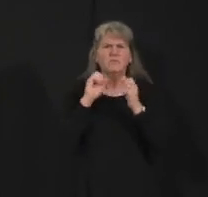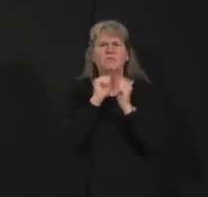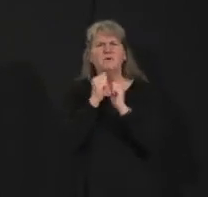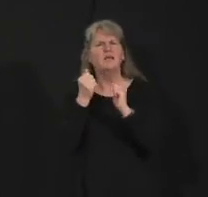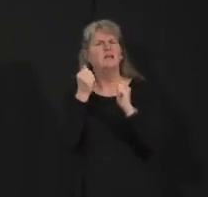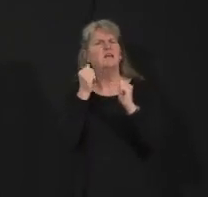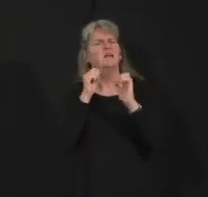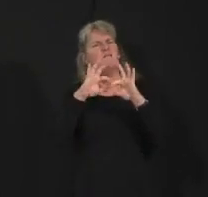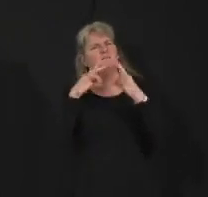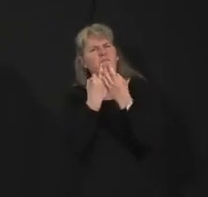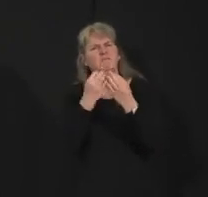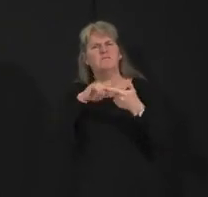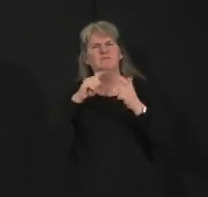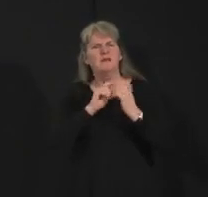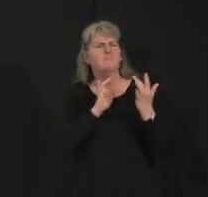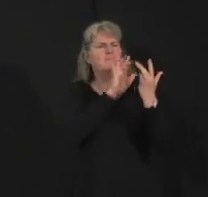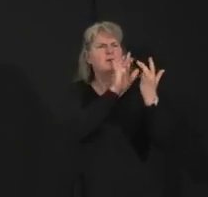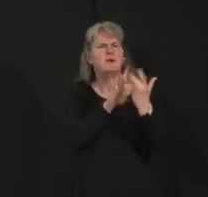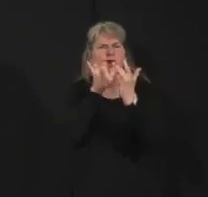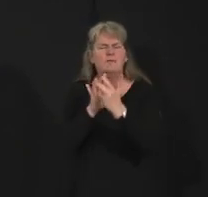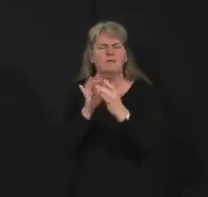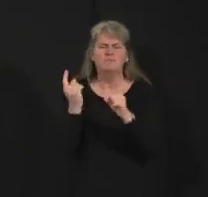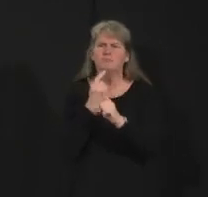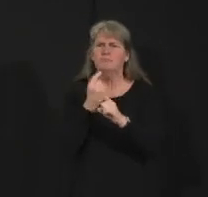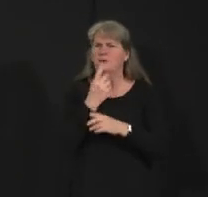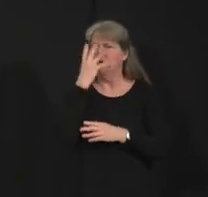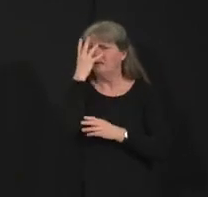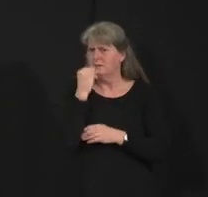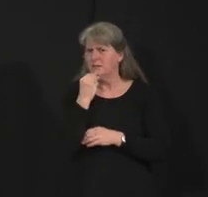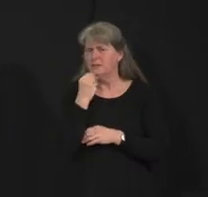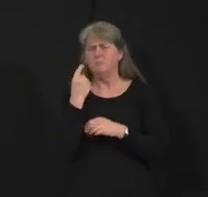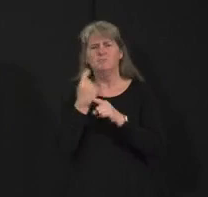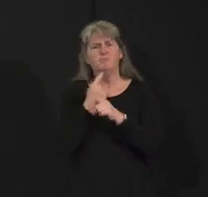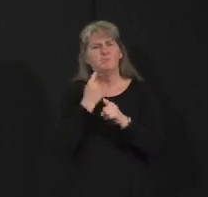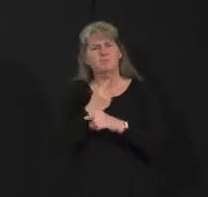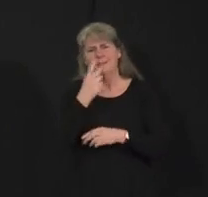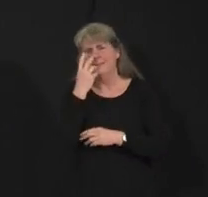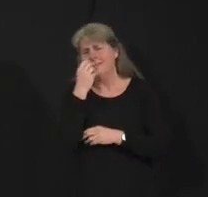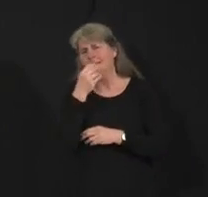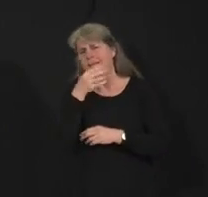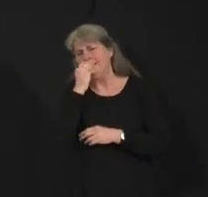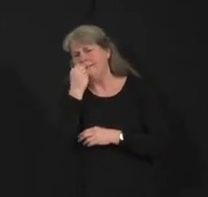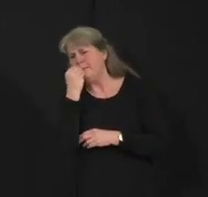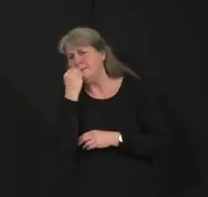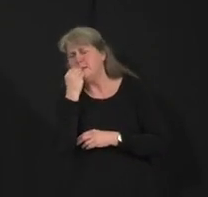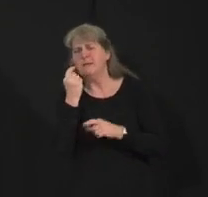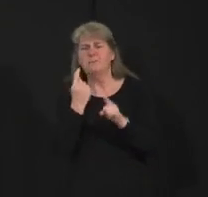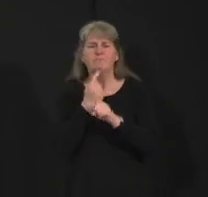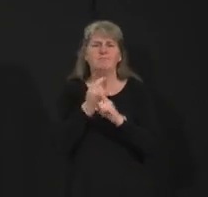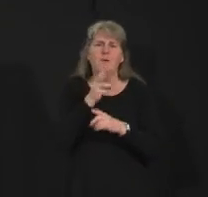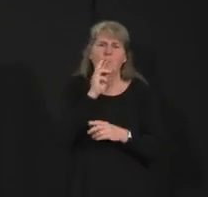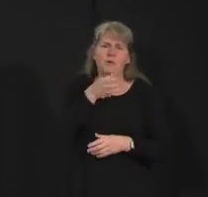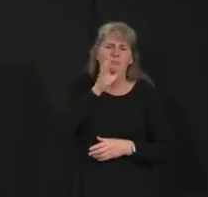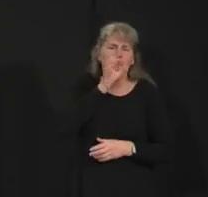friends and getting the sleep we require. And remembering to eat well and stay hydrated. Our emotional stability is